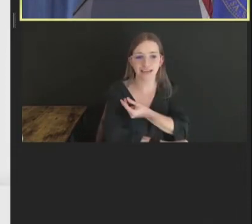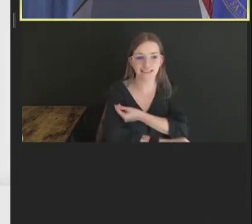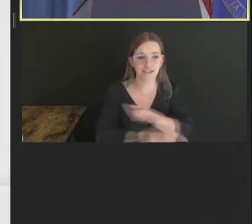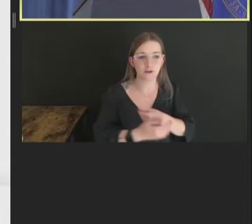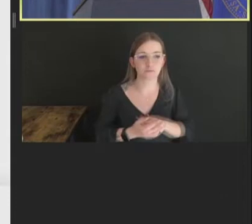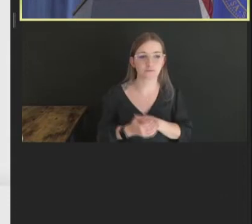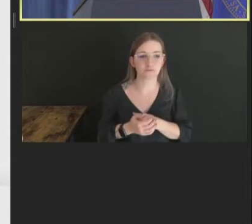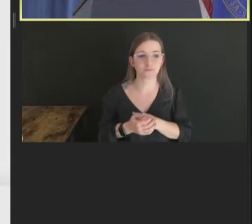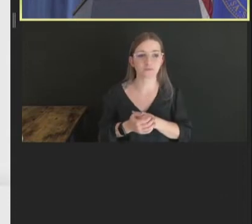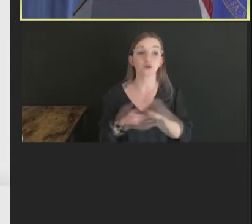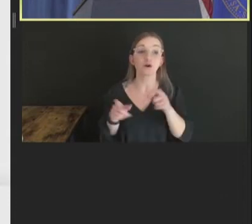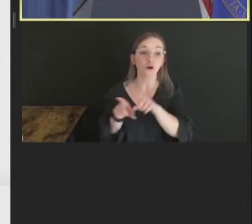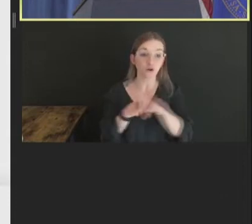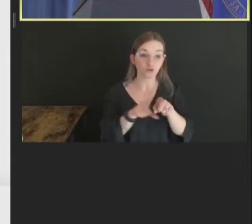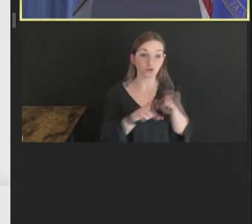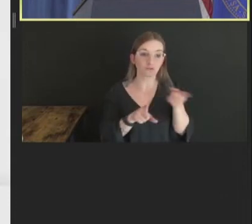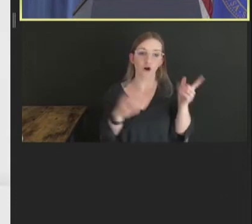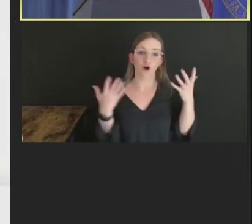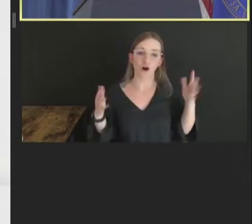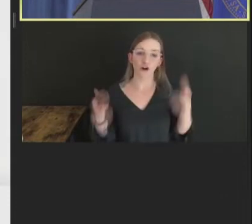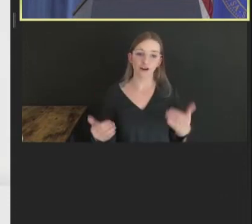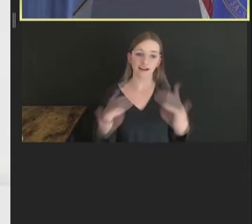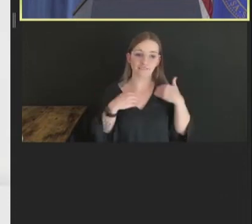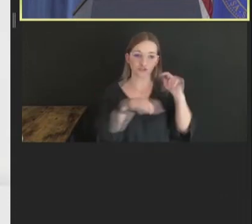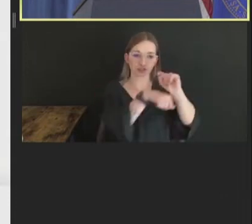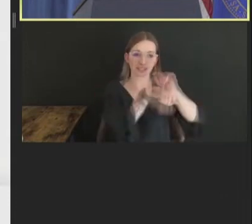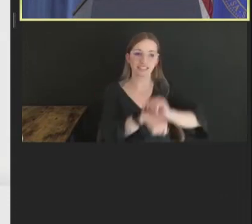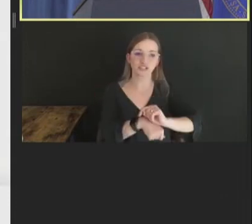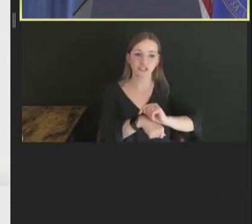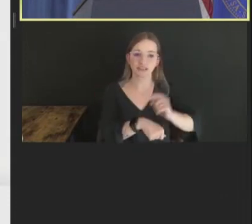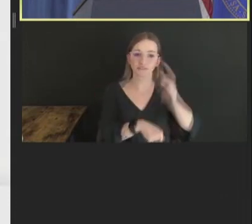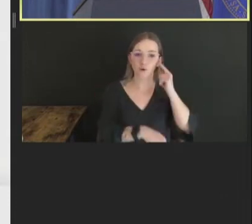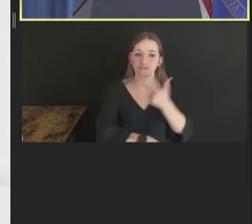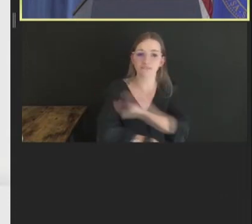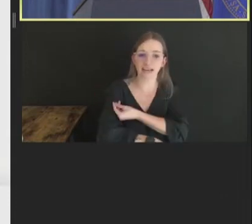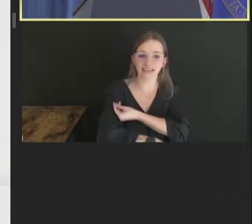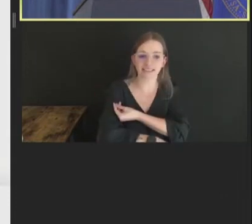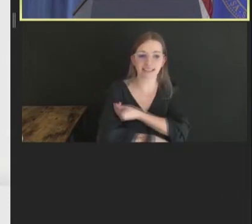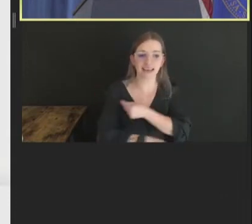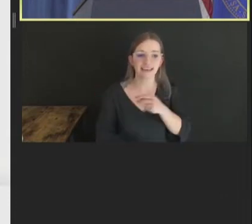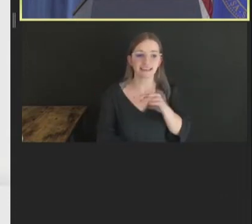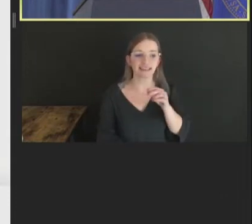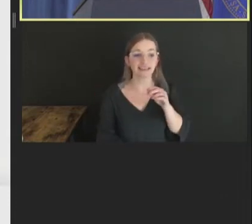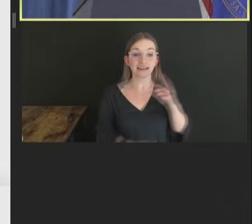farm workers, so showing up at 4:00 a.m., showing up at 10:00 p.m., before and after folks went